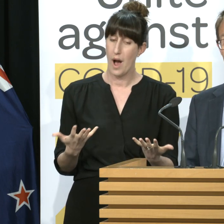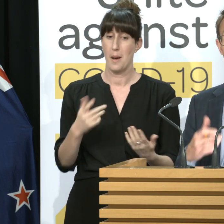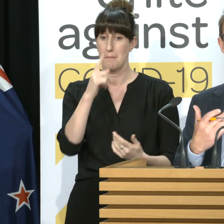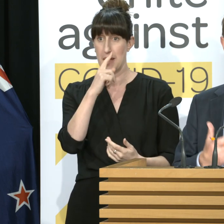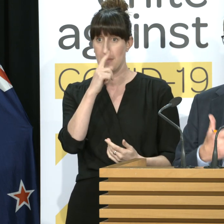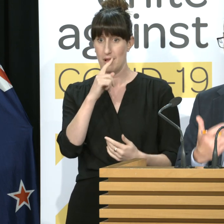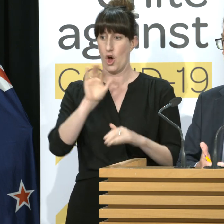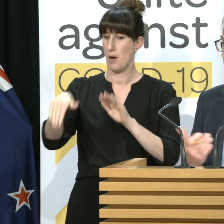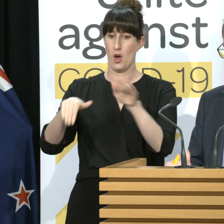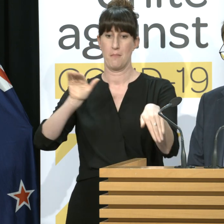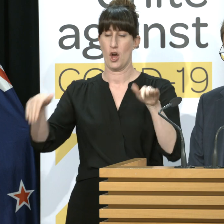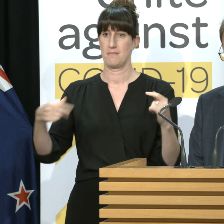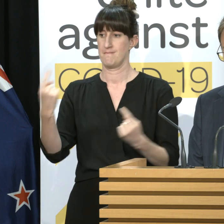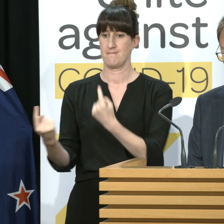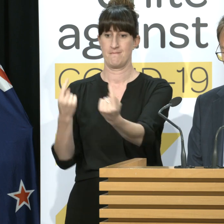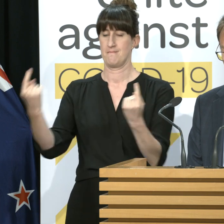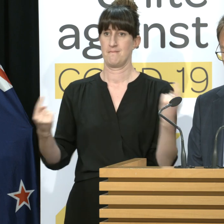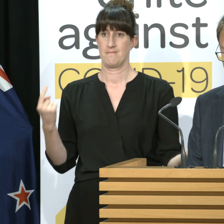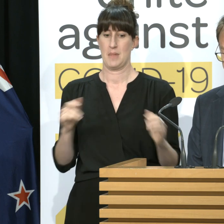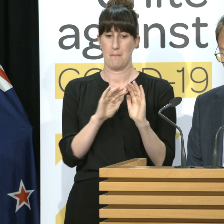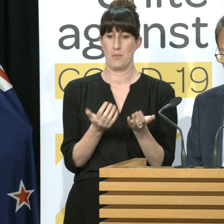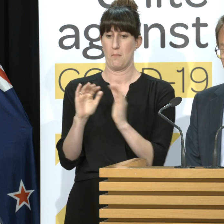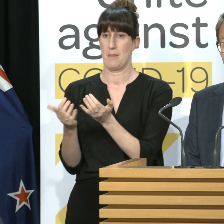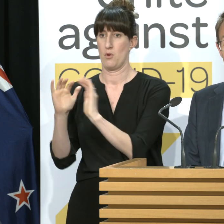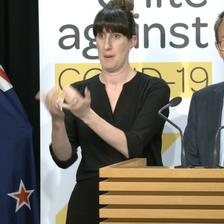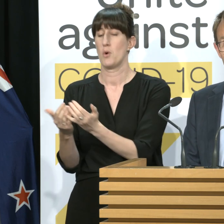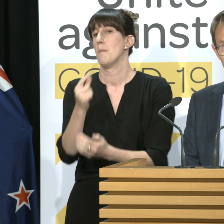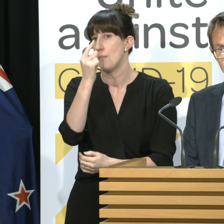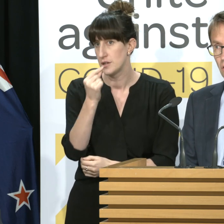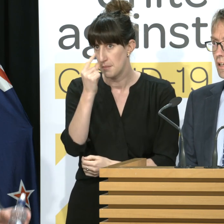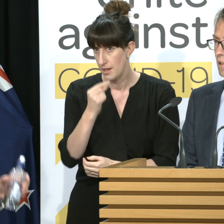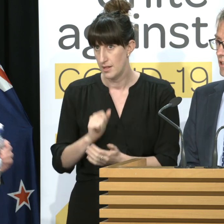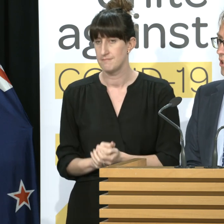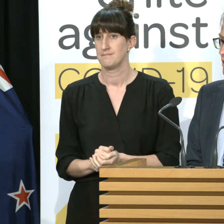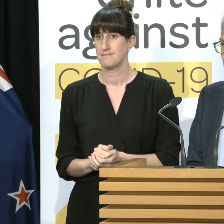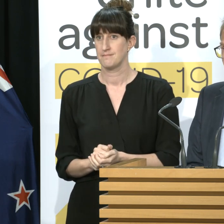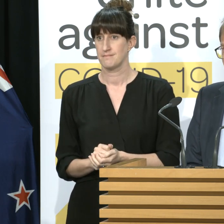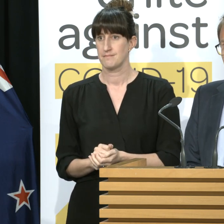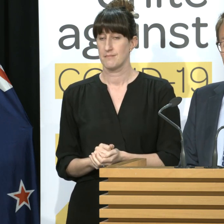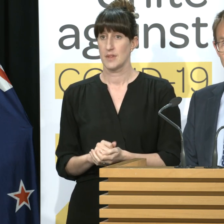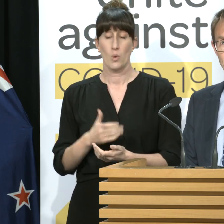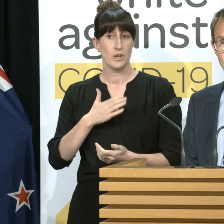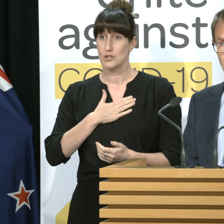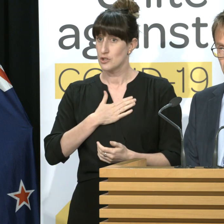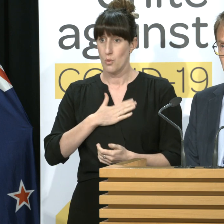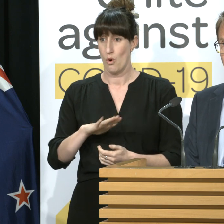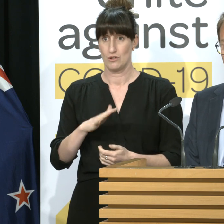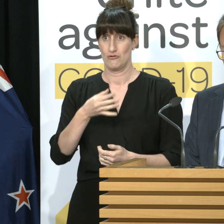in place, both across the health system and wider government. As I said earlier, let's not take the risk of those broader